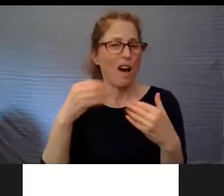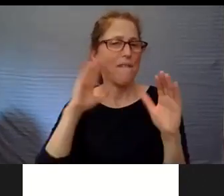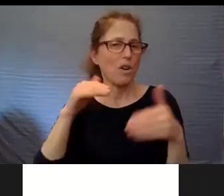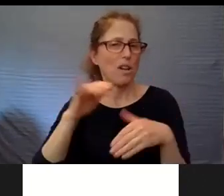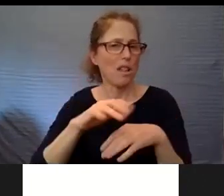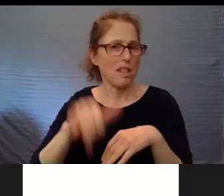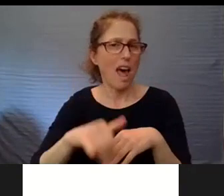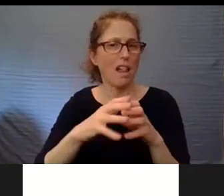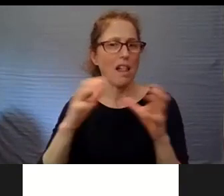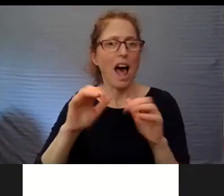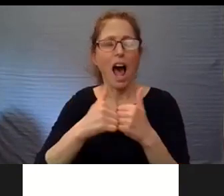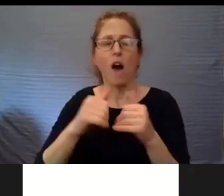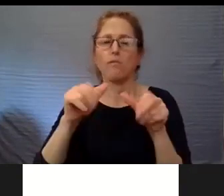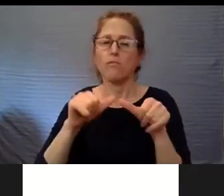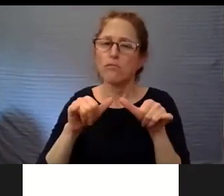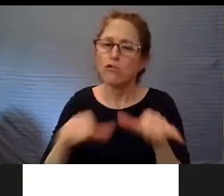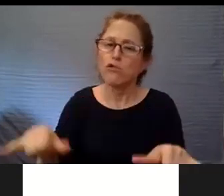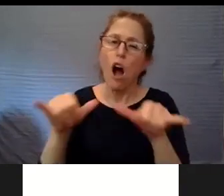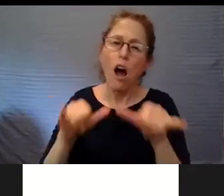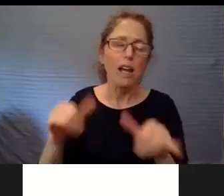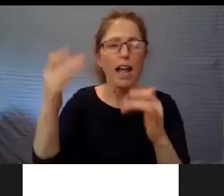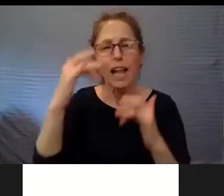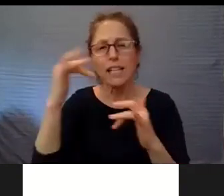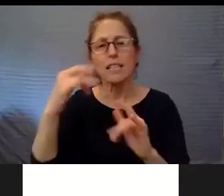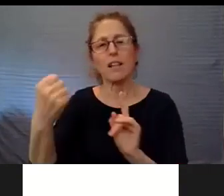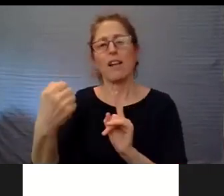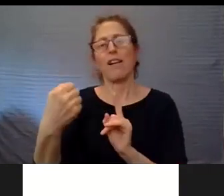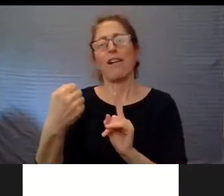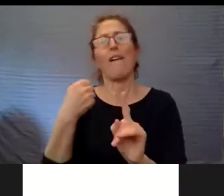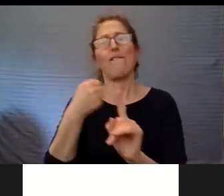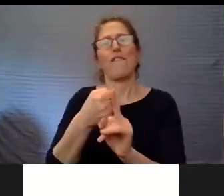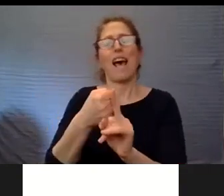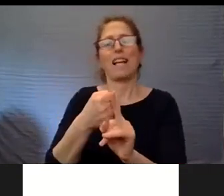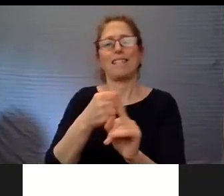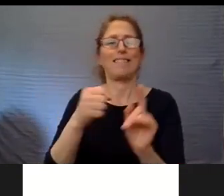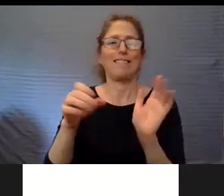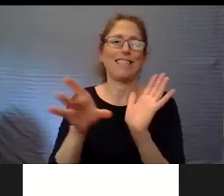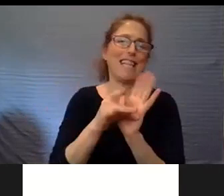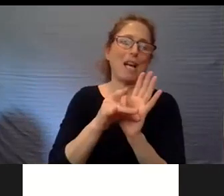affects accessibility, stigma, and gender. And I'm excited to be here.